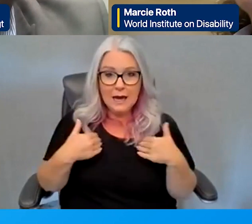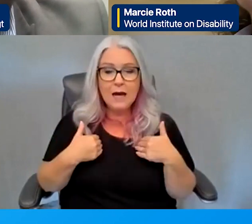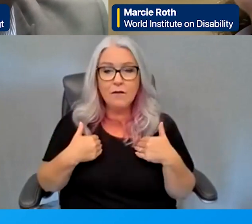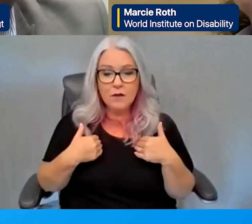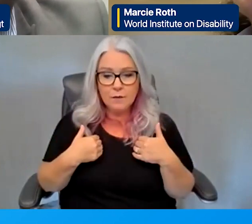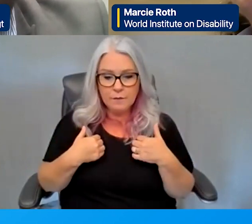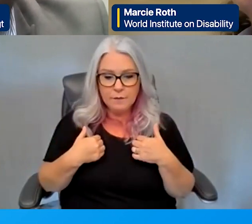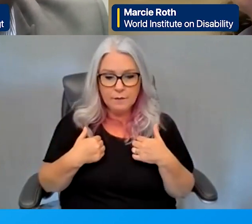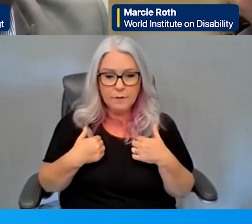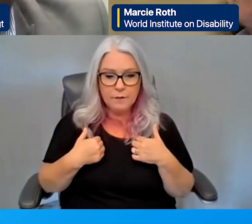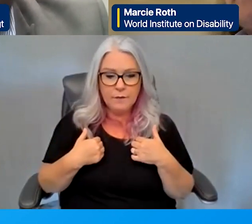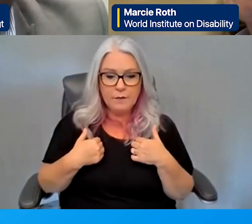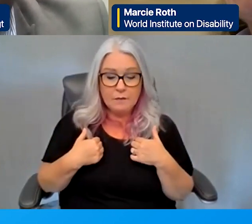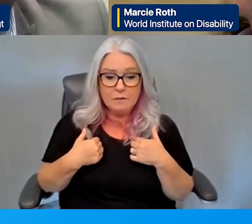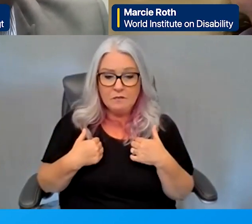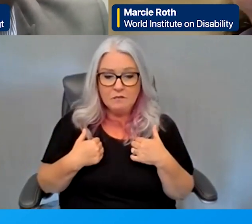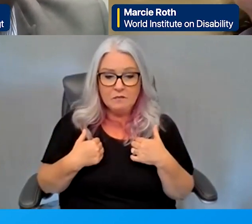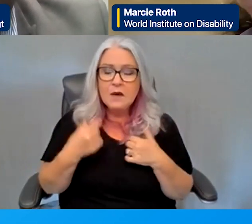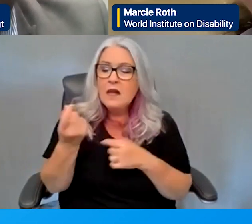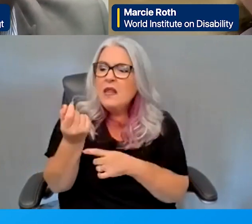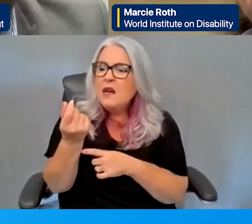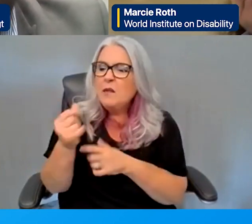either very little impact or